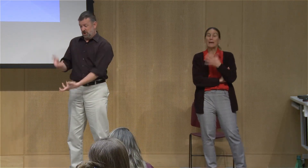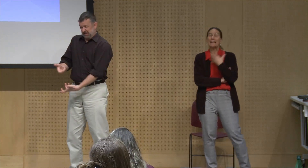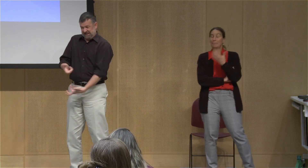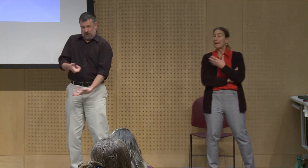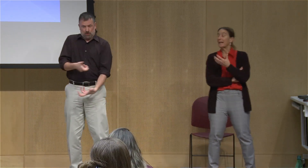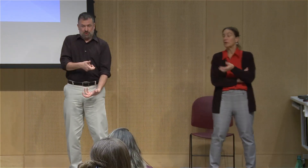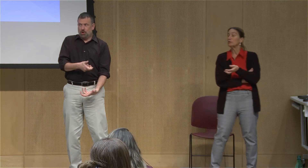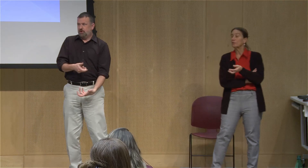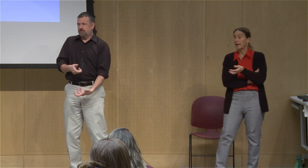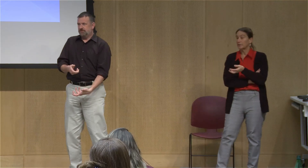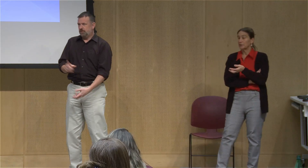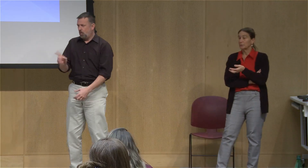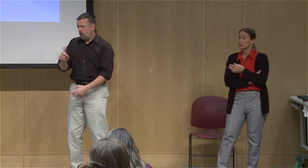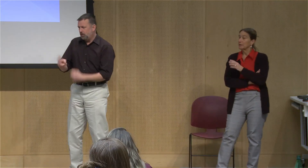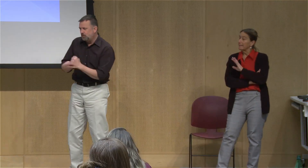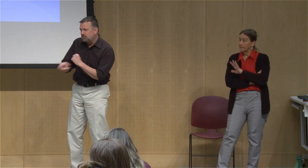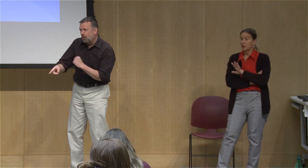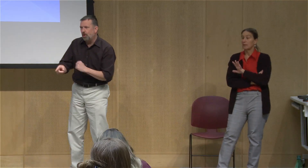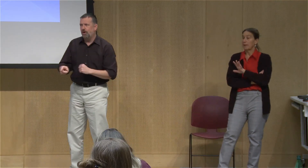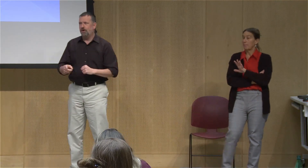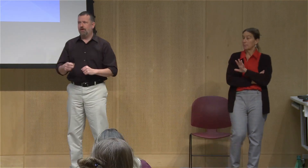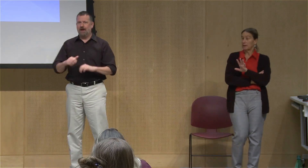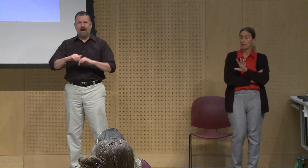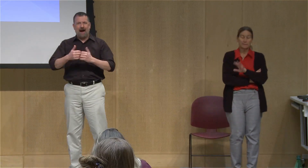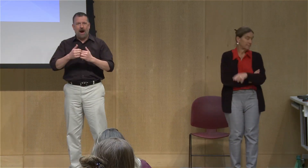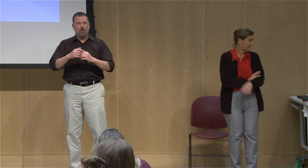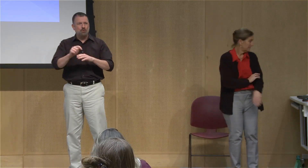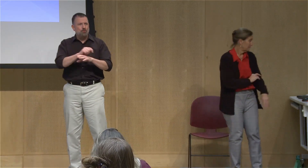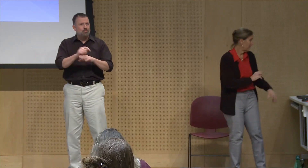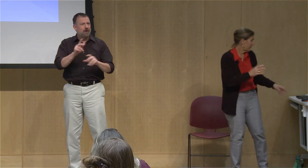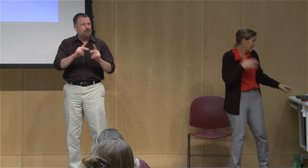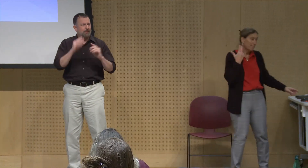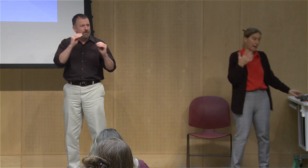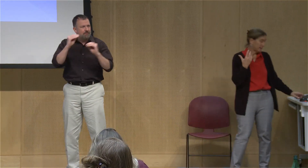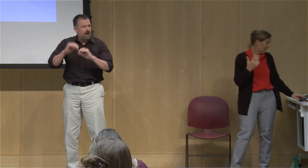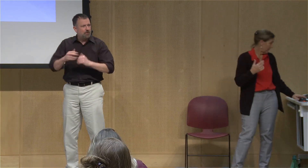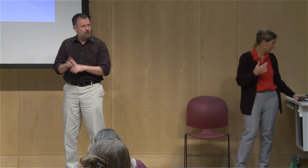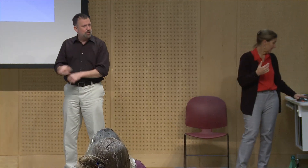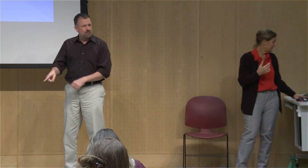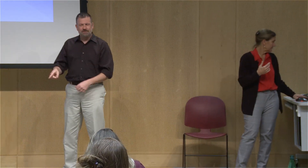ABOUT HOW TO USE FIRE EXTINGUISHERS, IT'S ALL ABOUT PUBLIC HEALTH. WE DON'T THINK ABOUT IT THAT WAY, BUT IT IS.